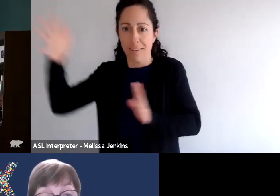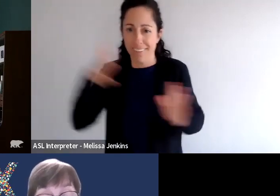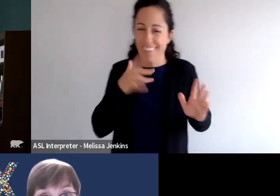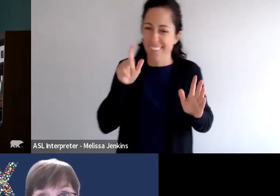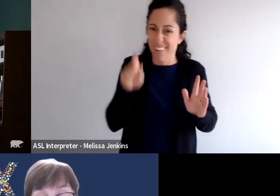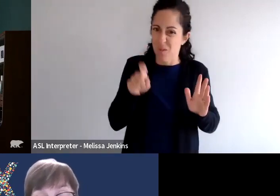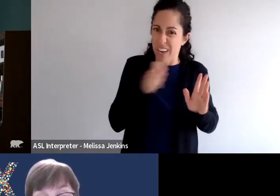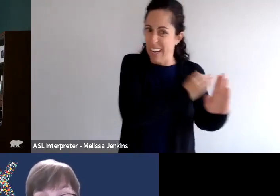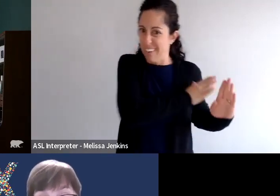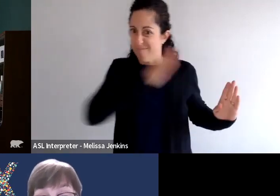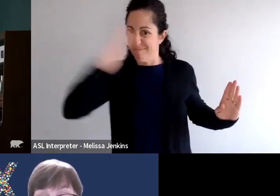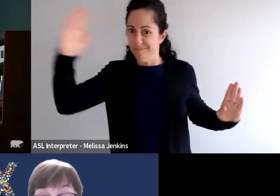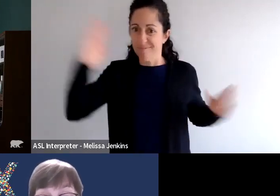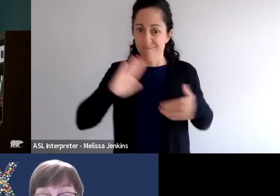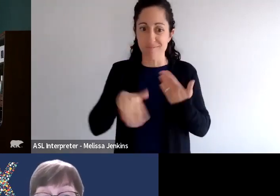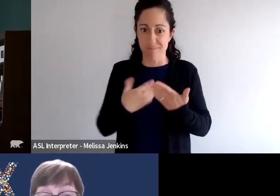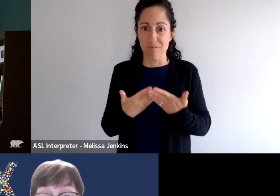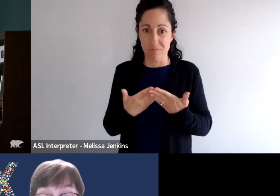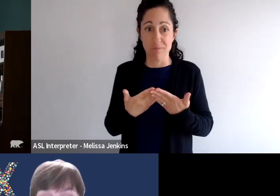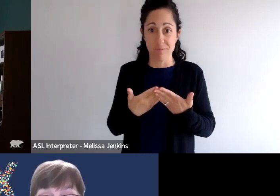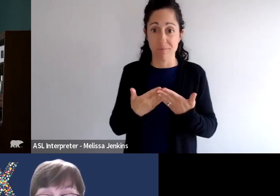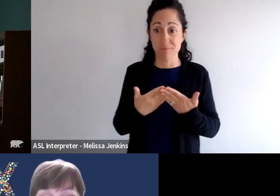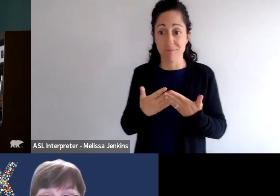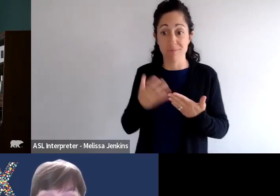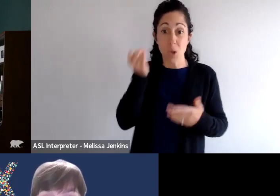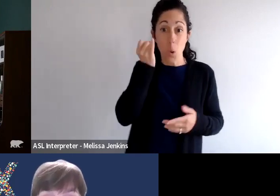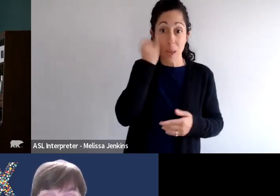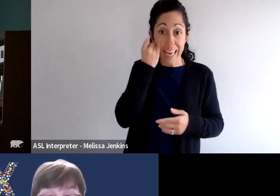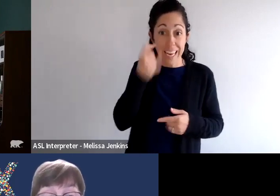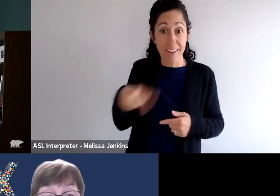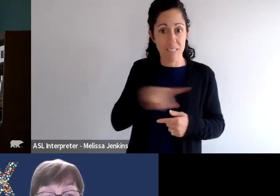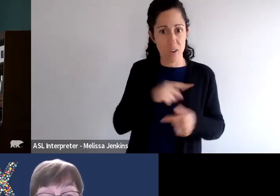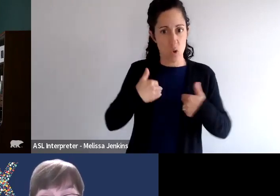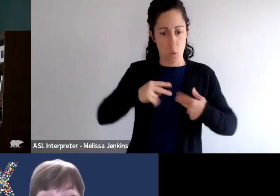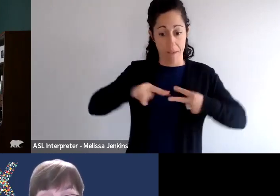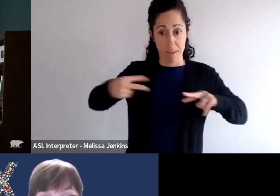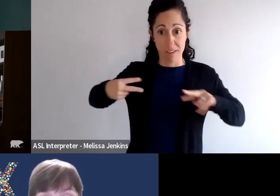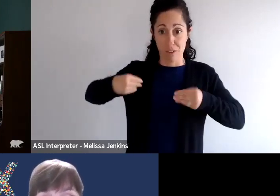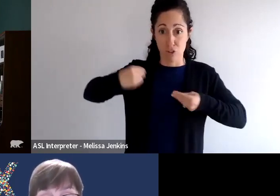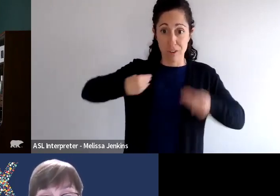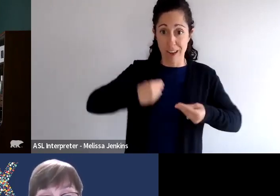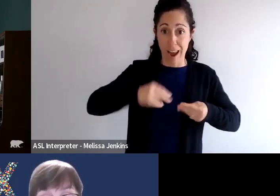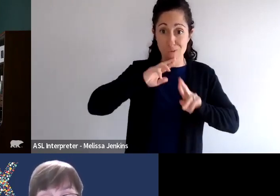um and this is an opportunity for me to say if you have a genetic report, it's really important to be